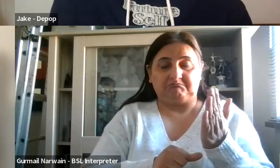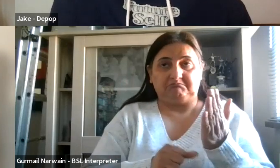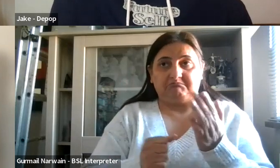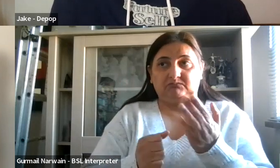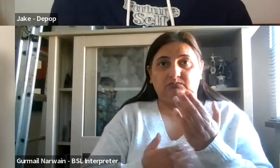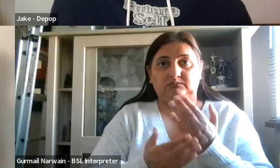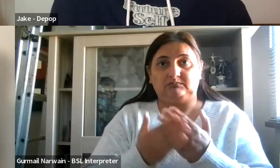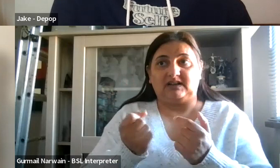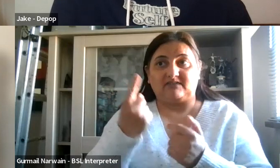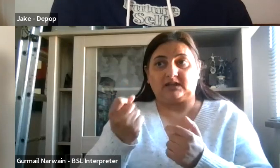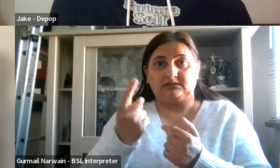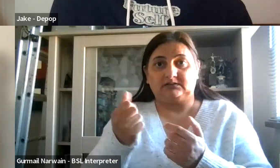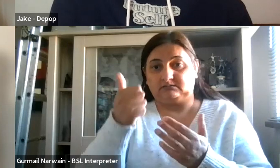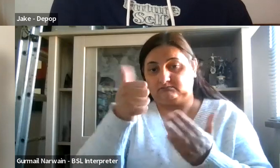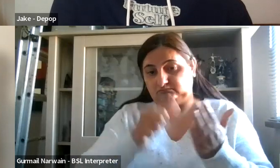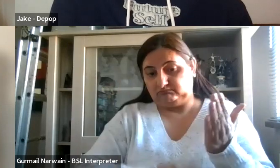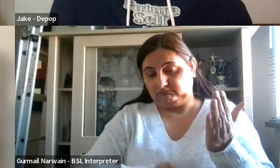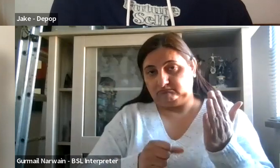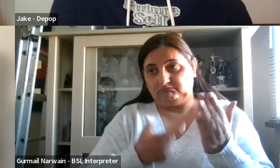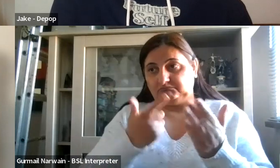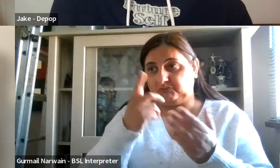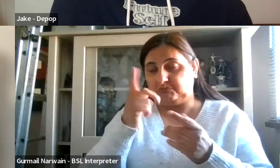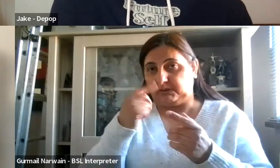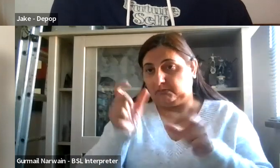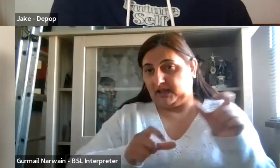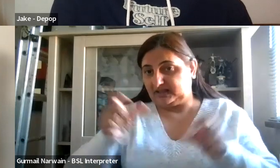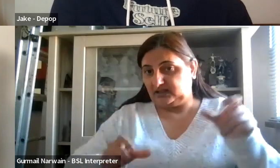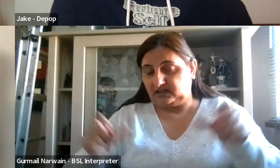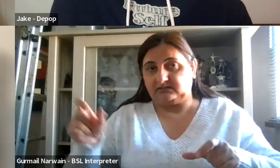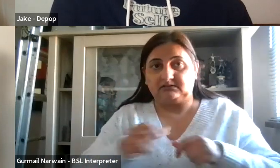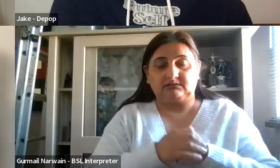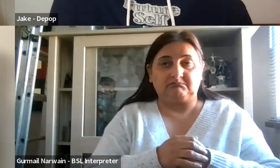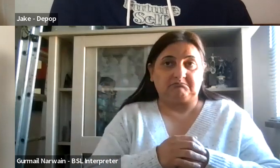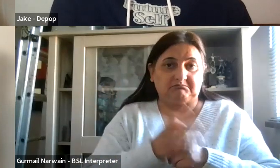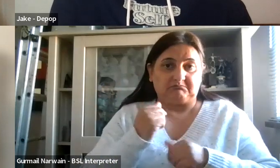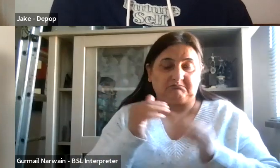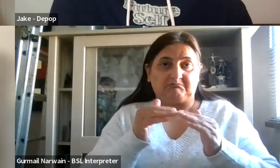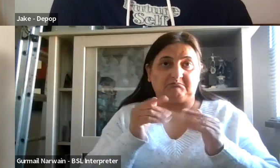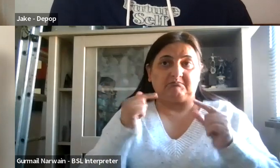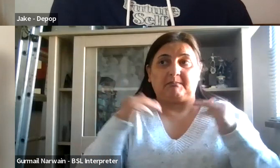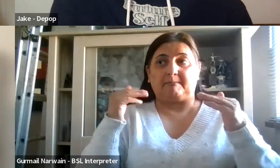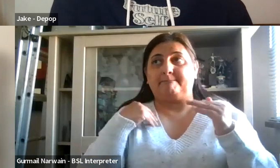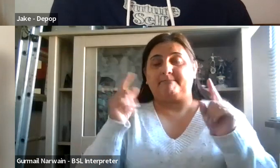got listings of all upcoming events for candidates, chances to meet our employers, chances to